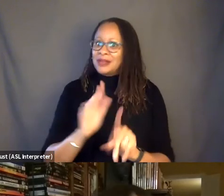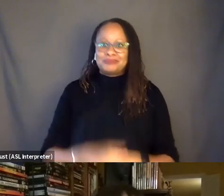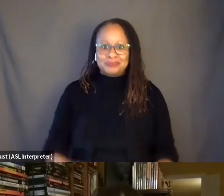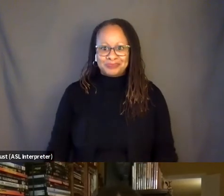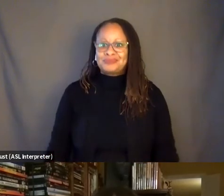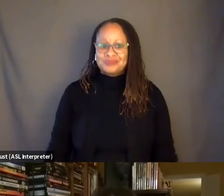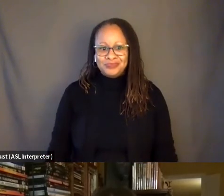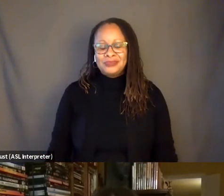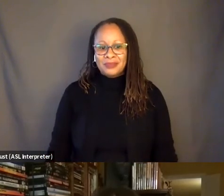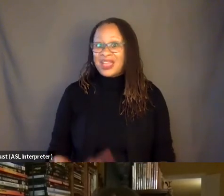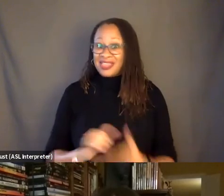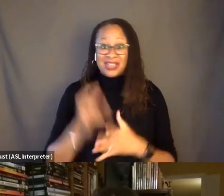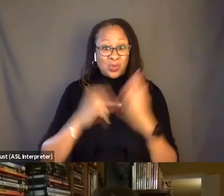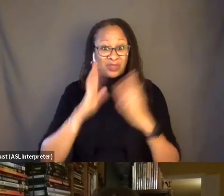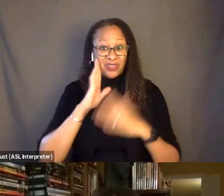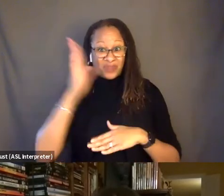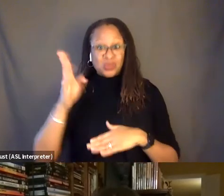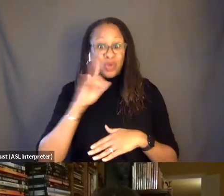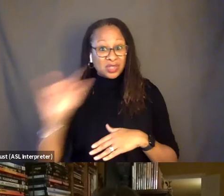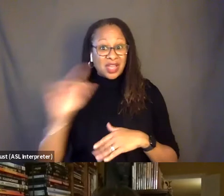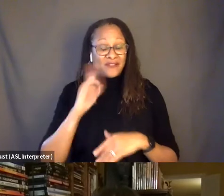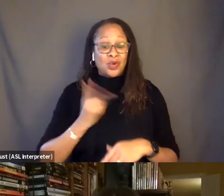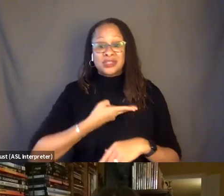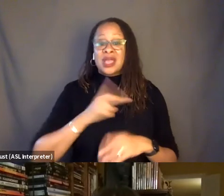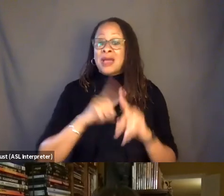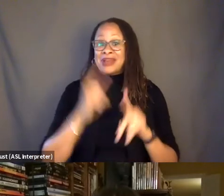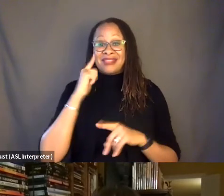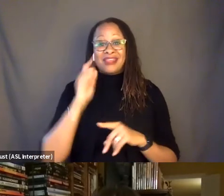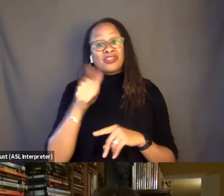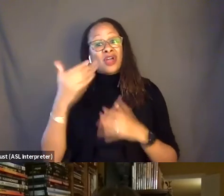And that's what we have to look forward to. But I think the other part of that is just remember